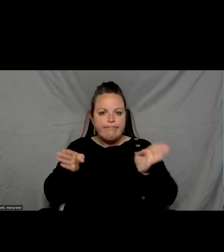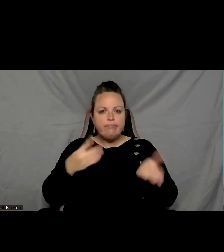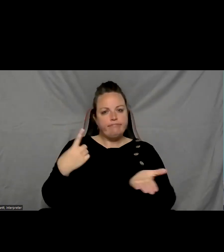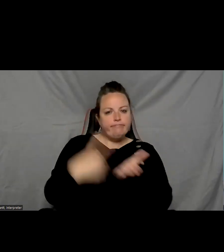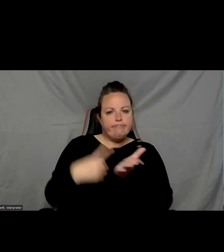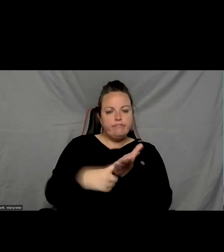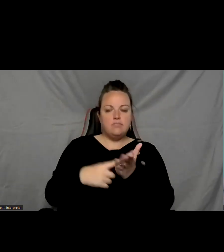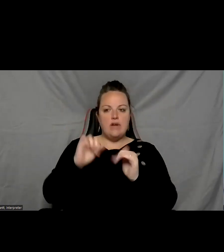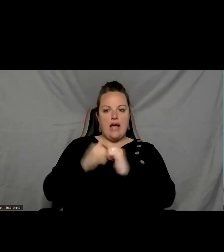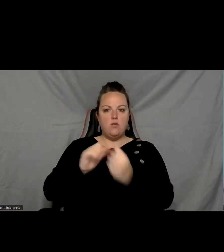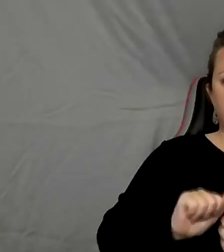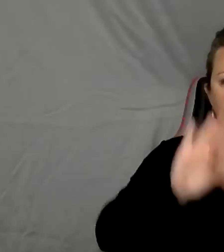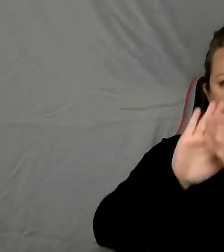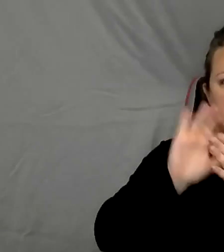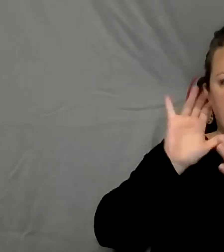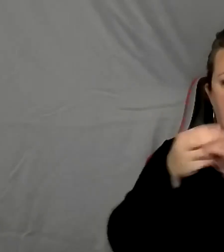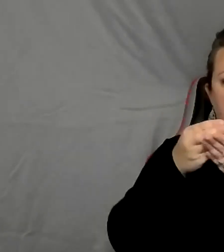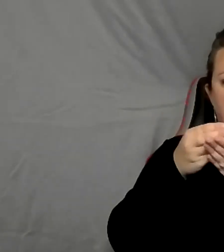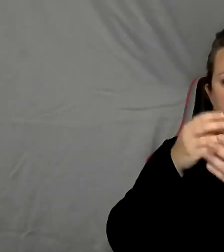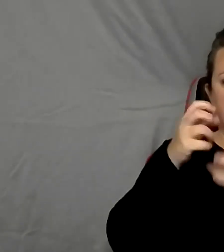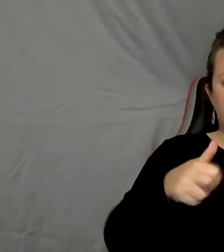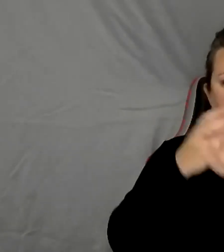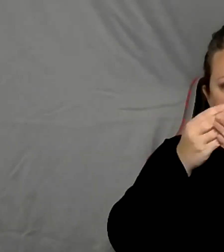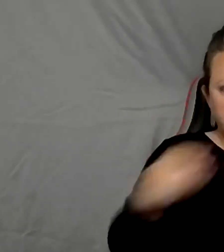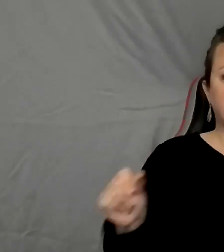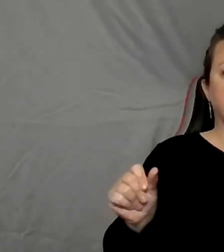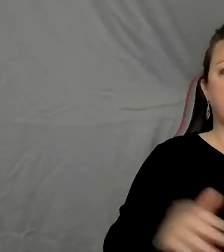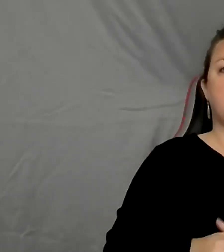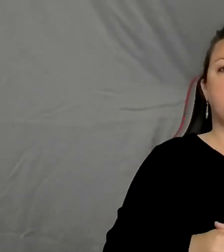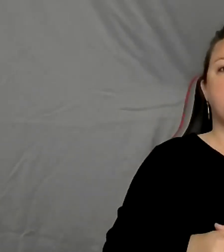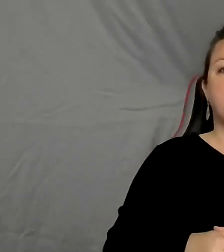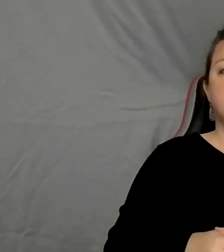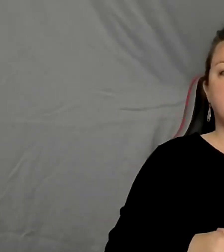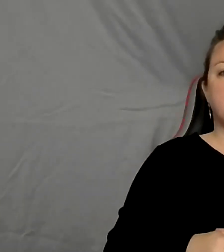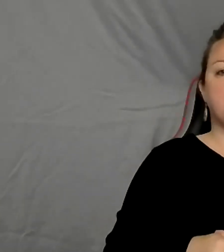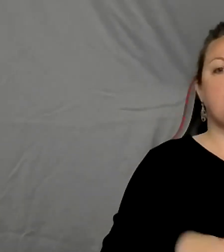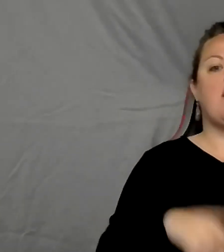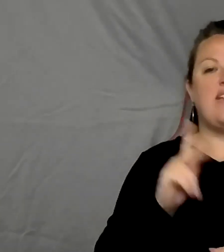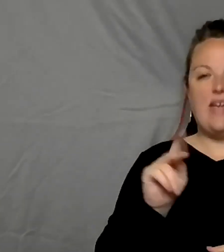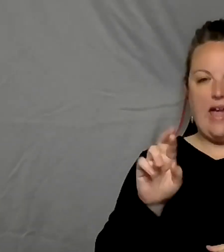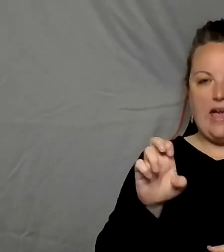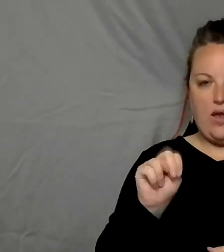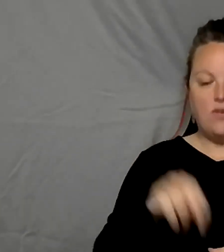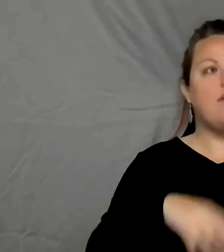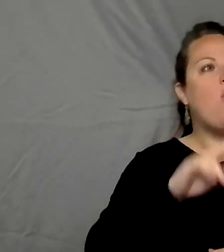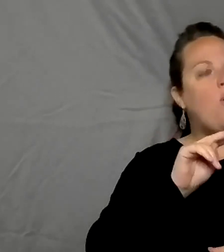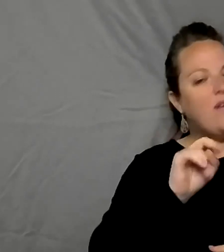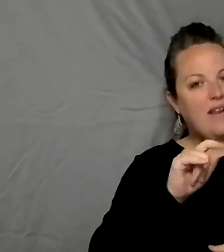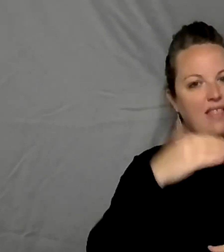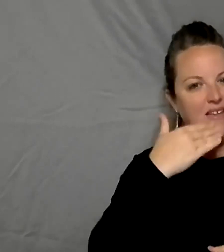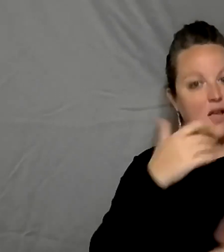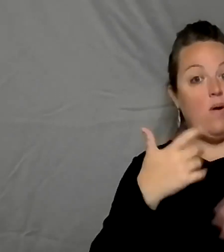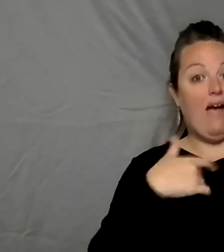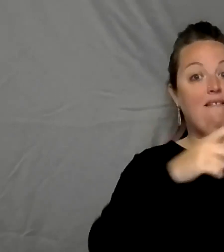Nate, thank you so much. And you are correct, there is actually legislation about this repair